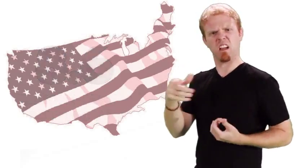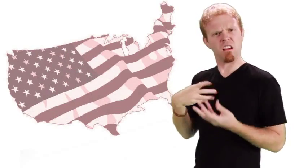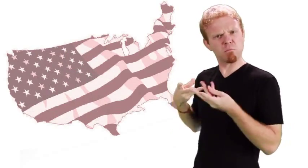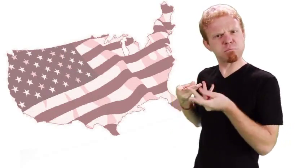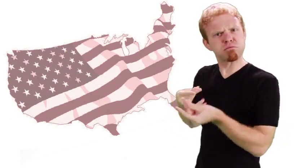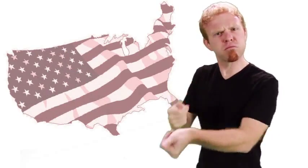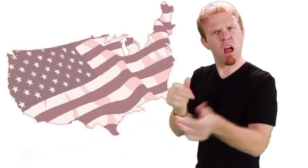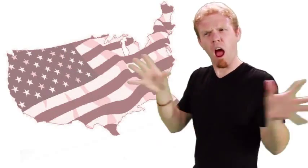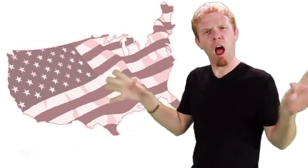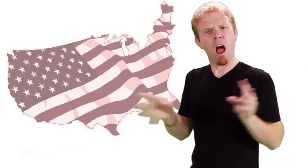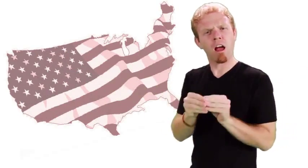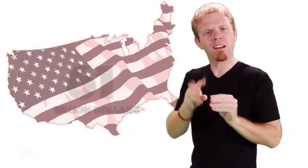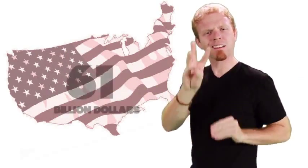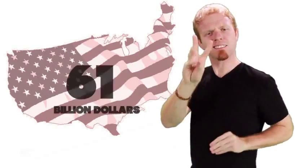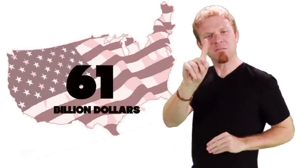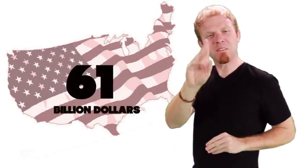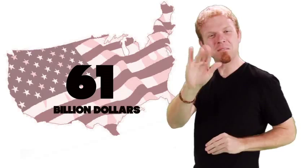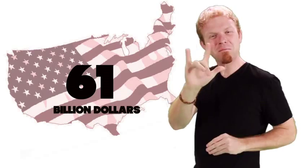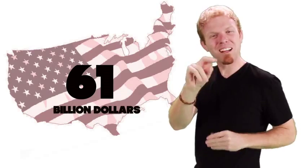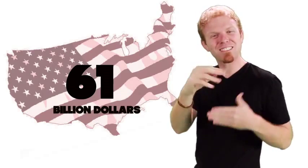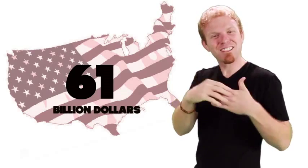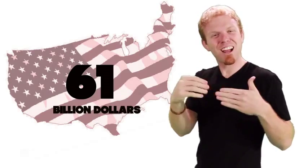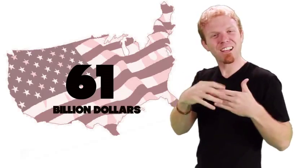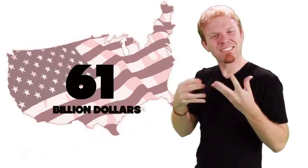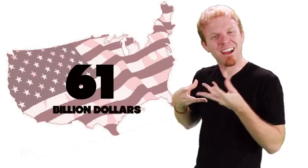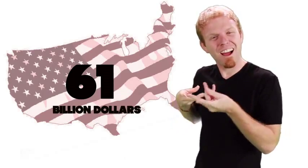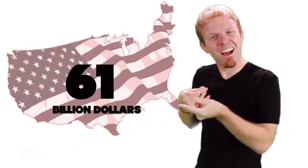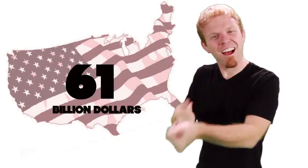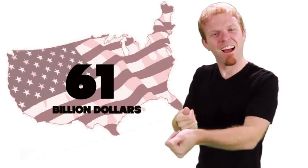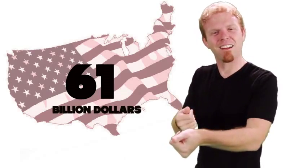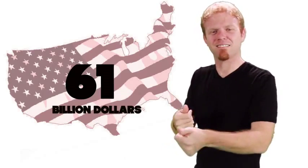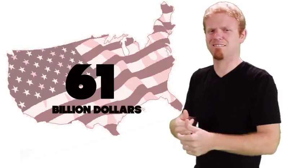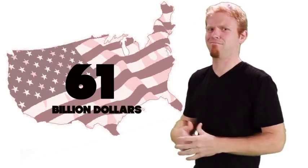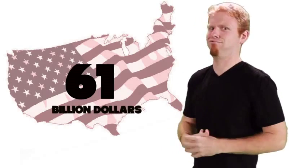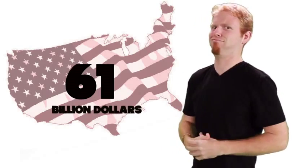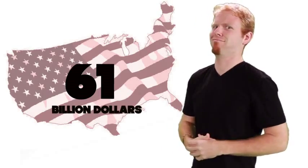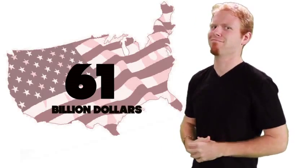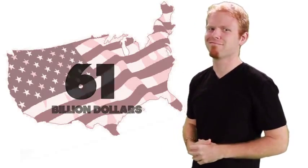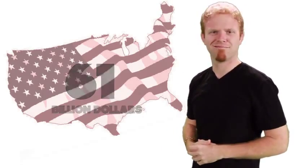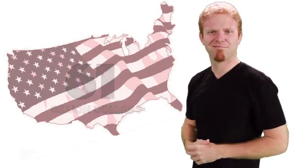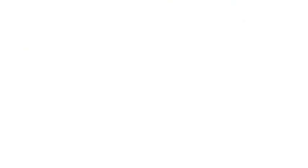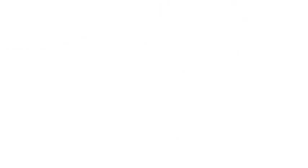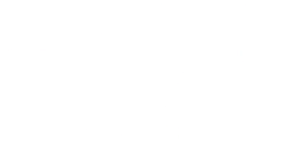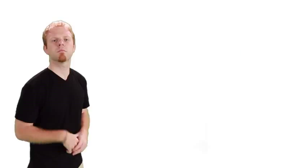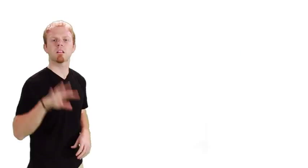Do you know how much that costs? 61 billion dollars!